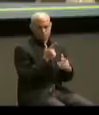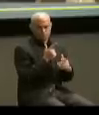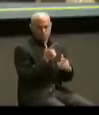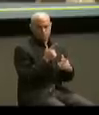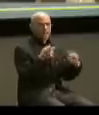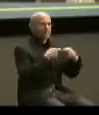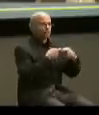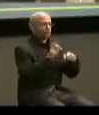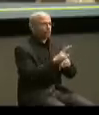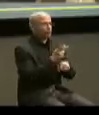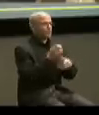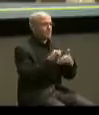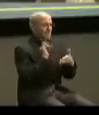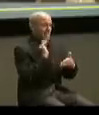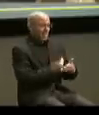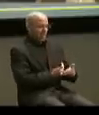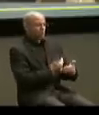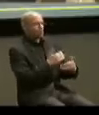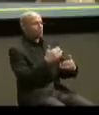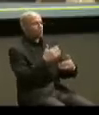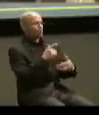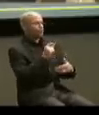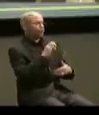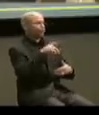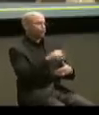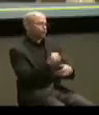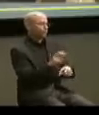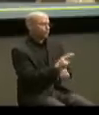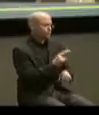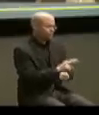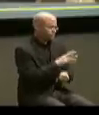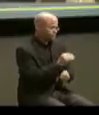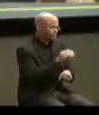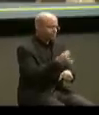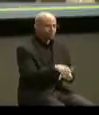YOU KNOW, WE'RE LOOKING AT OTHER ISSUES DOWN THE LINE AS WELL